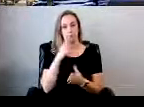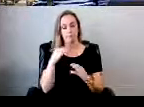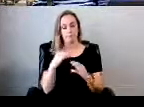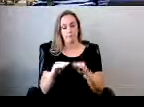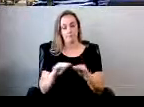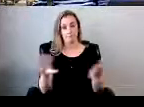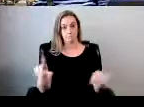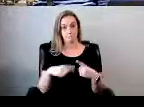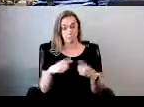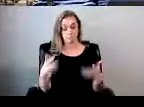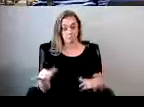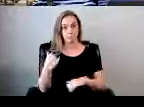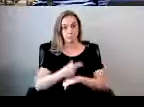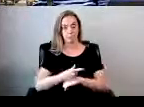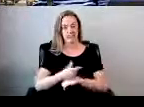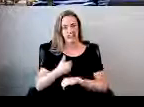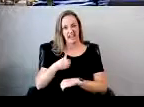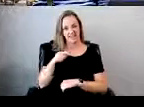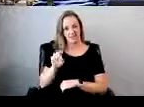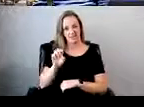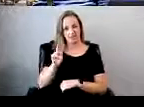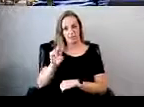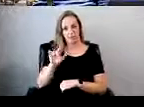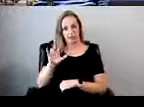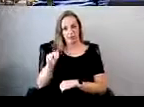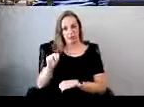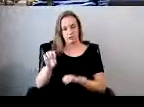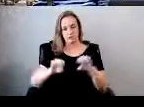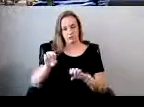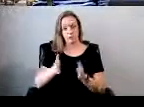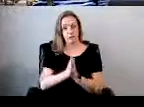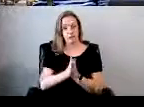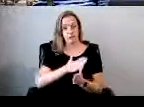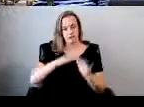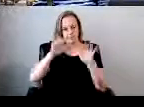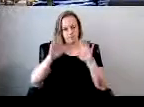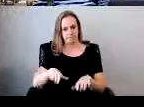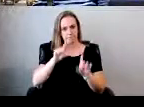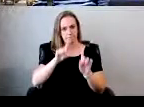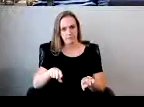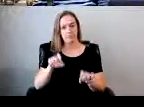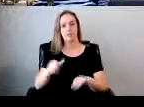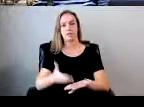the webinar with an evaluation. We ask you to complete the evaluation so we can improve future webinars.